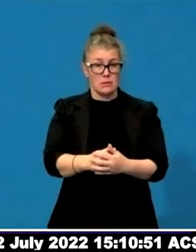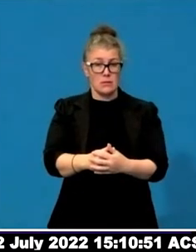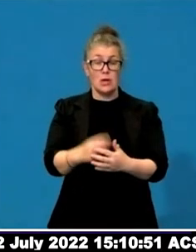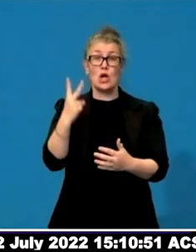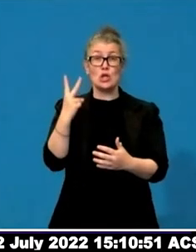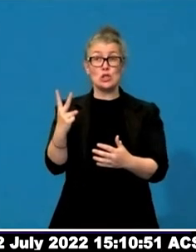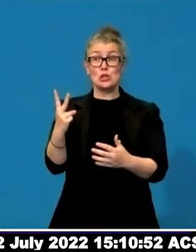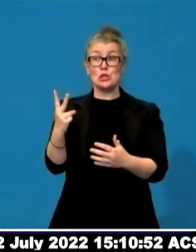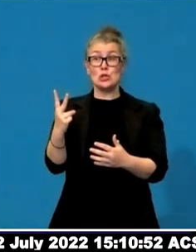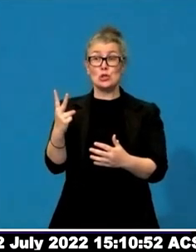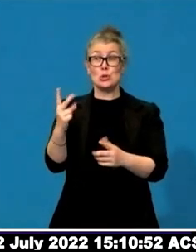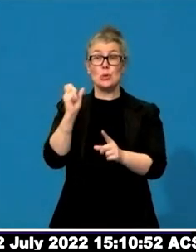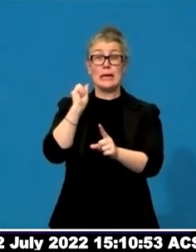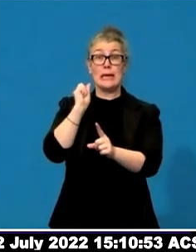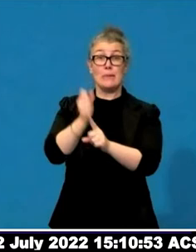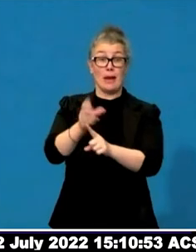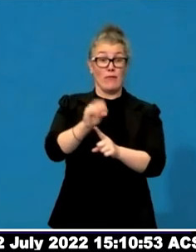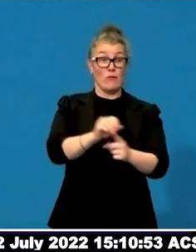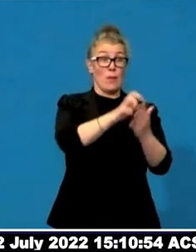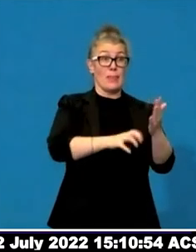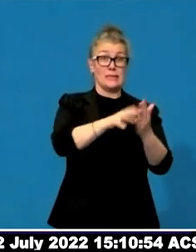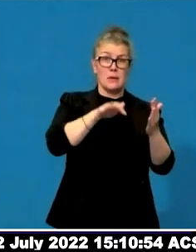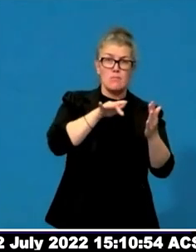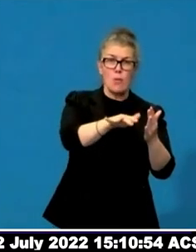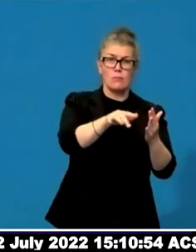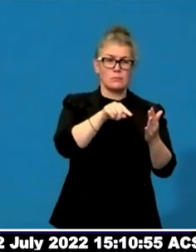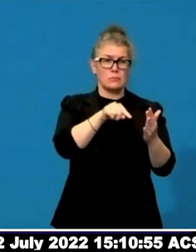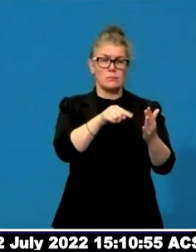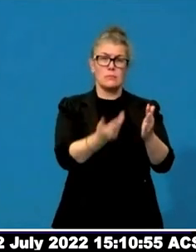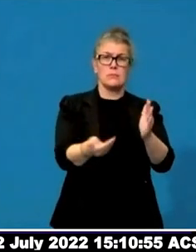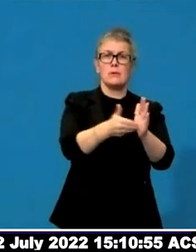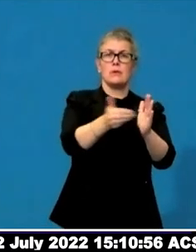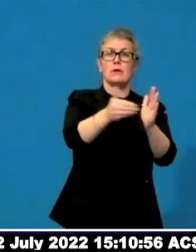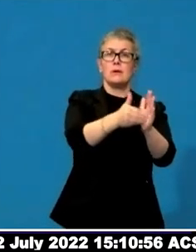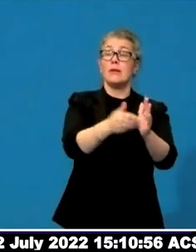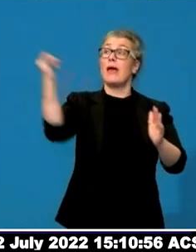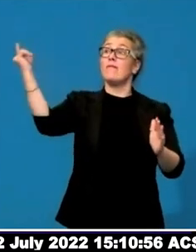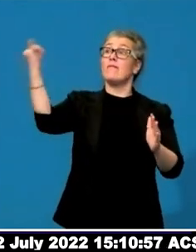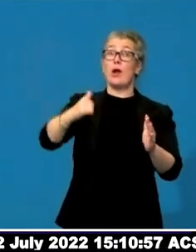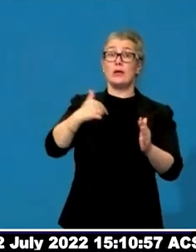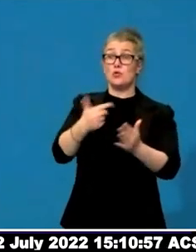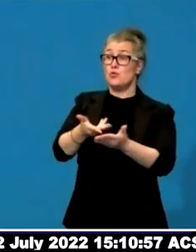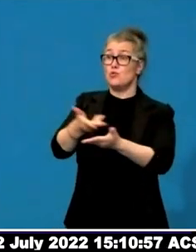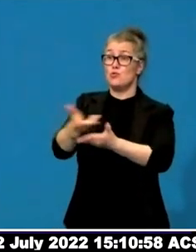were flying in that morning for respite. So I met with them. That was the first meeting I had of the day, the minute they got off the plane from Aurukun -